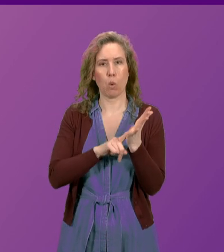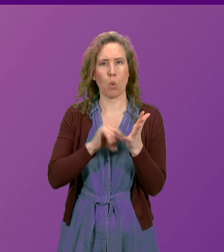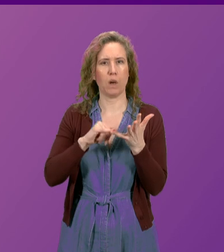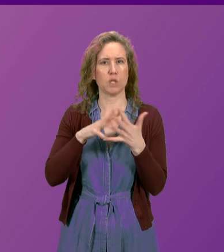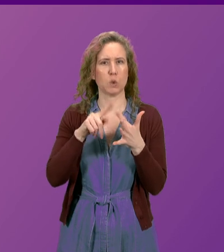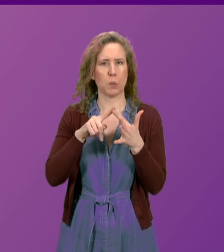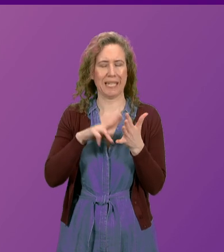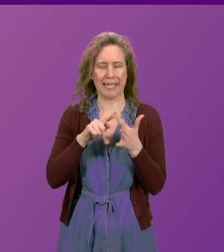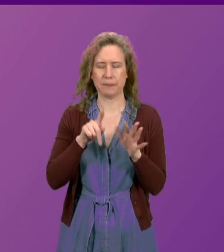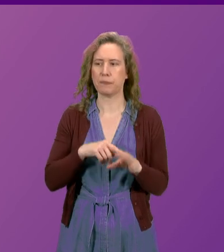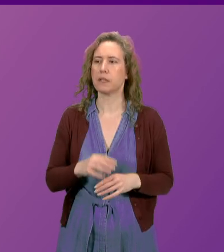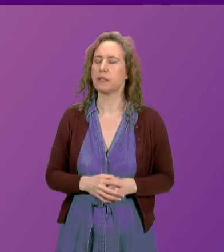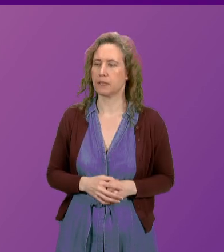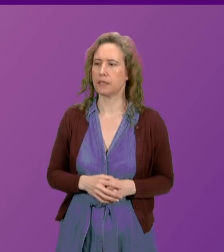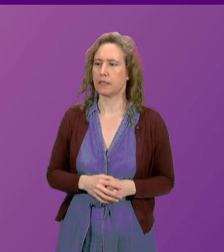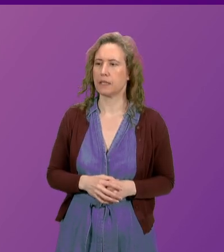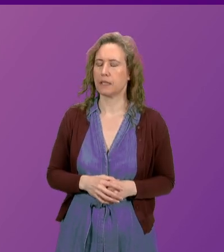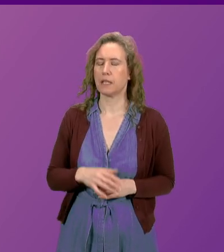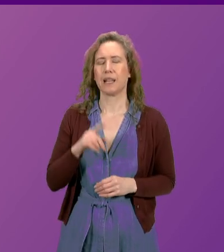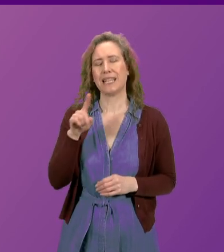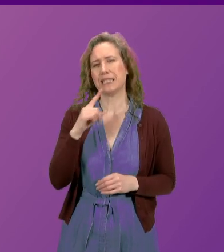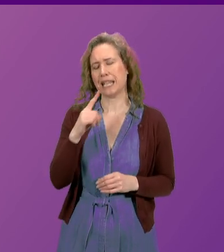The First Minister has said that his biggest priority in government is to eradicate child